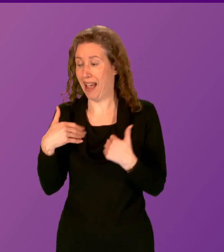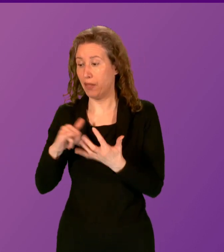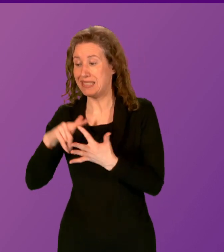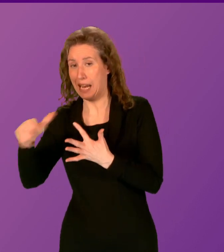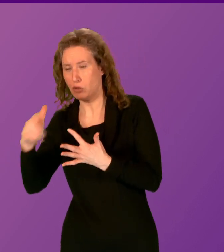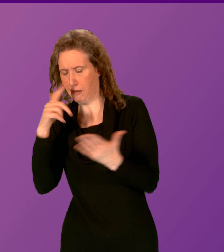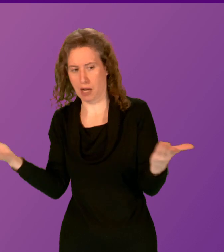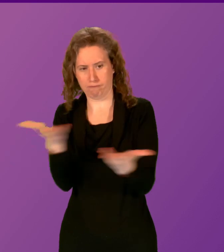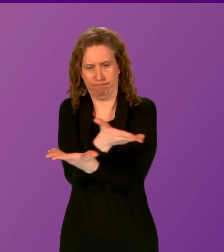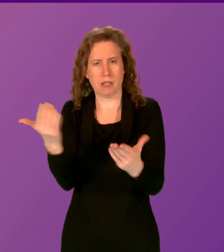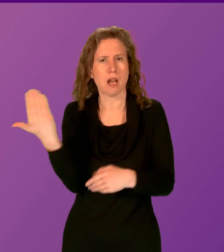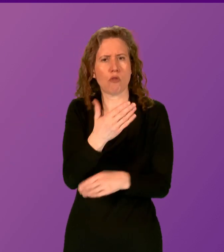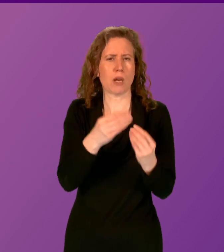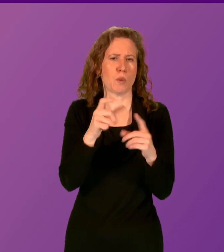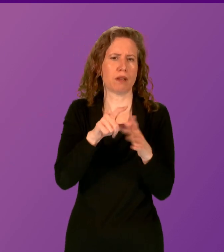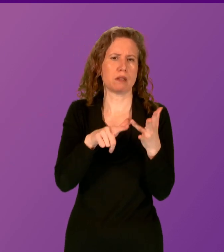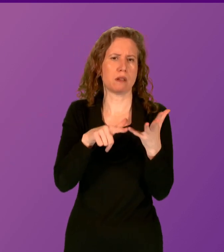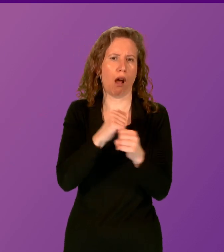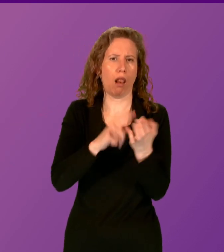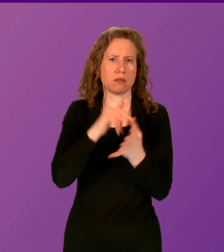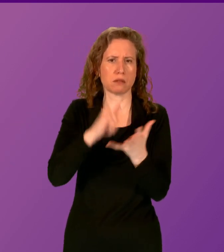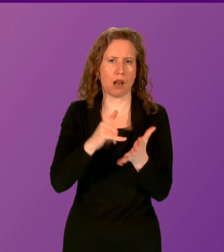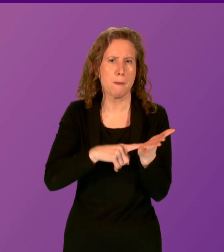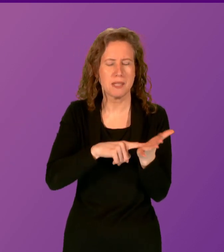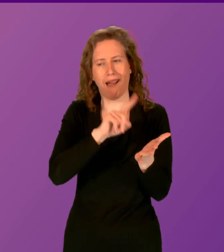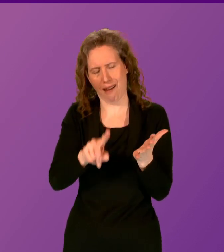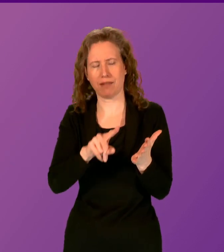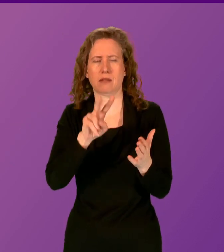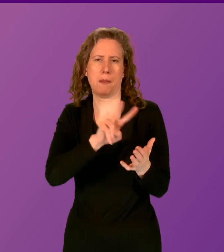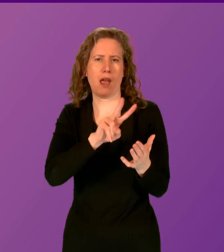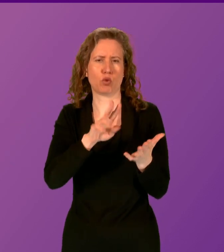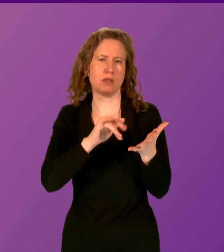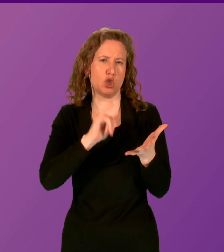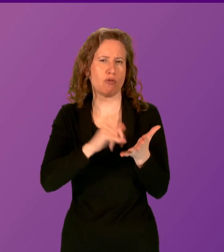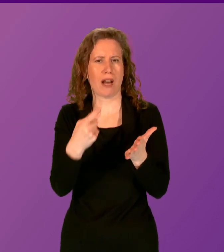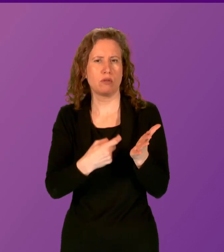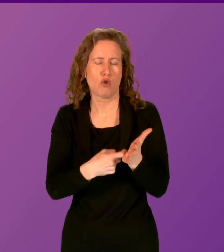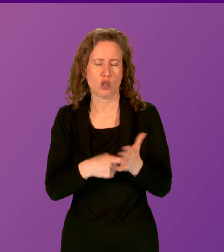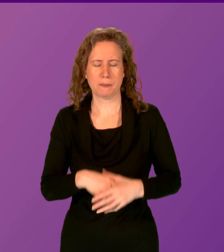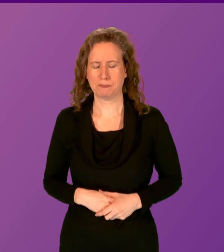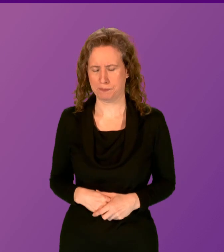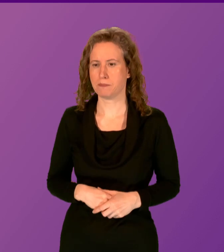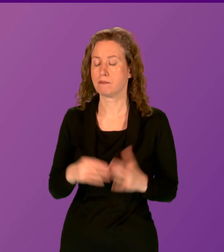I am sure that he will also engage with Sharon and Roger on those issues.